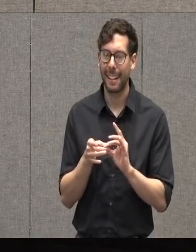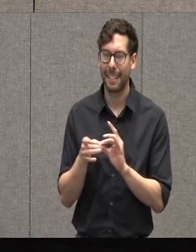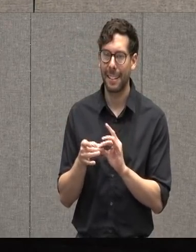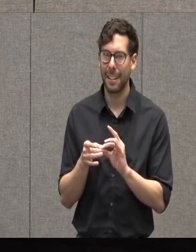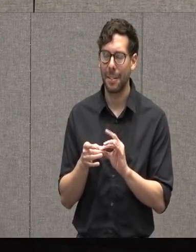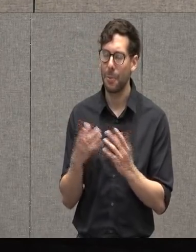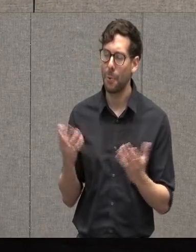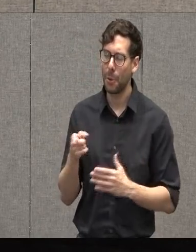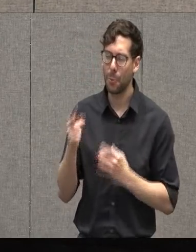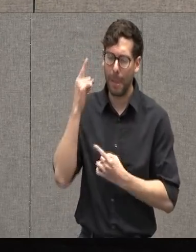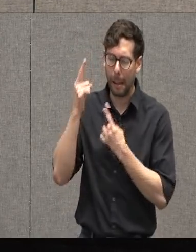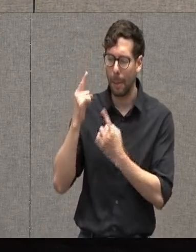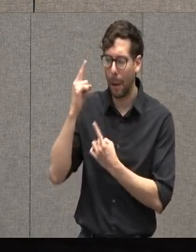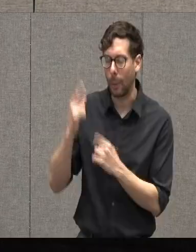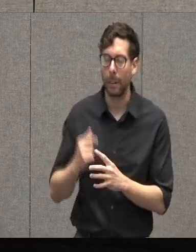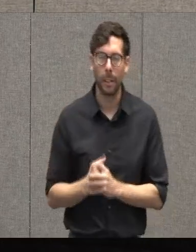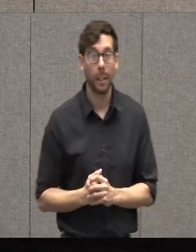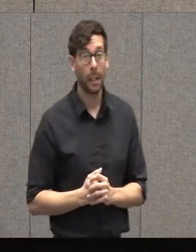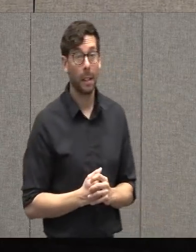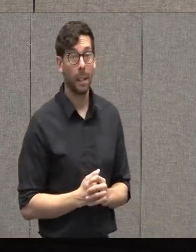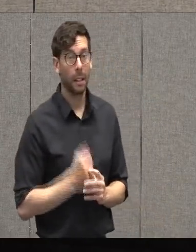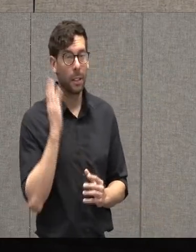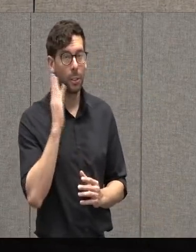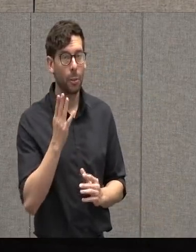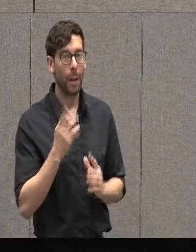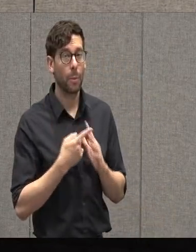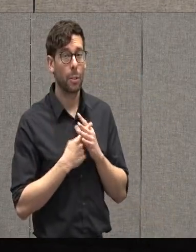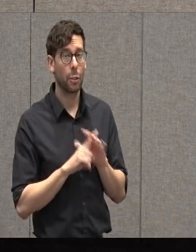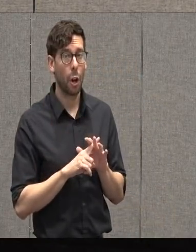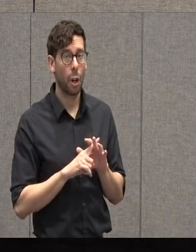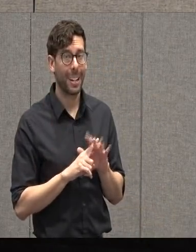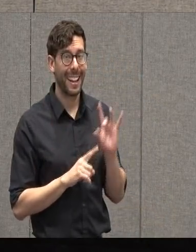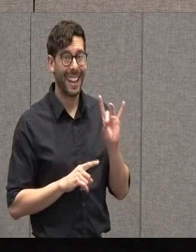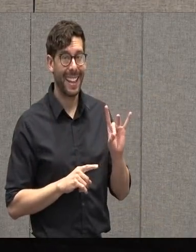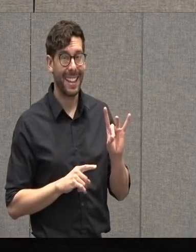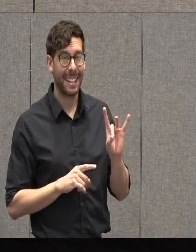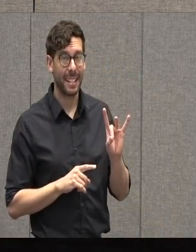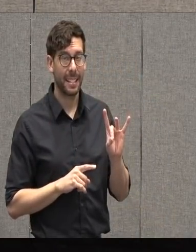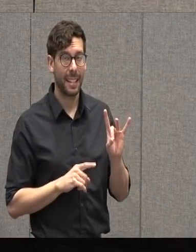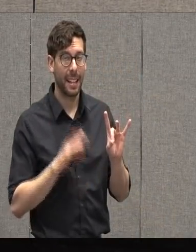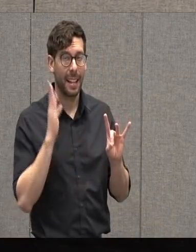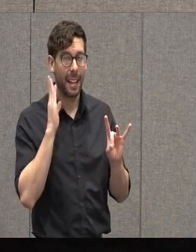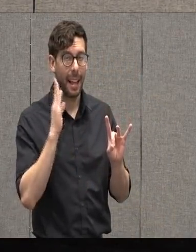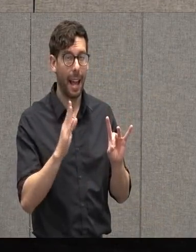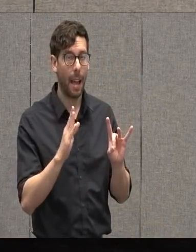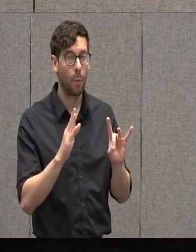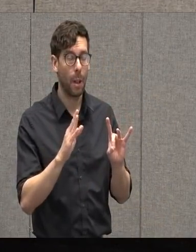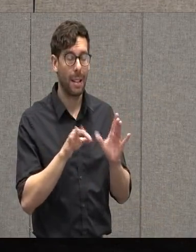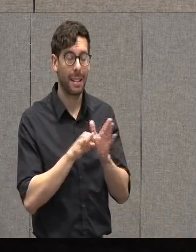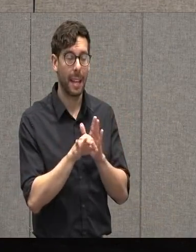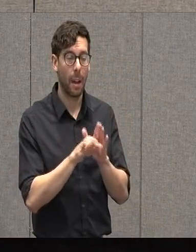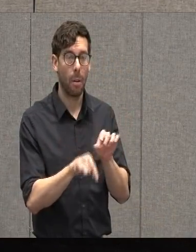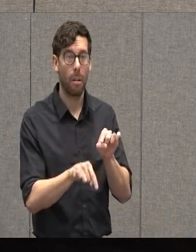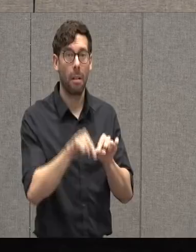I'm going to start with eight, and then I'm going to count and hop backwards three times,